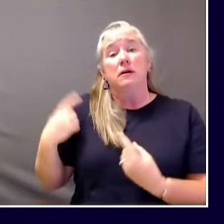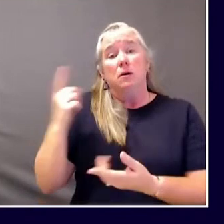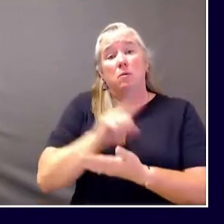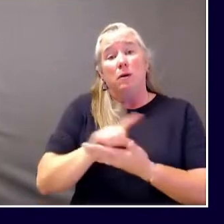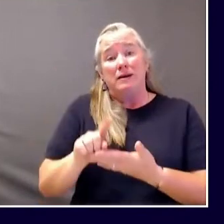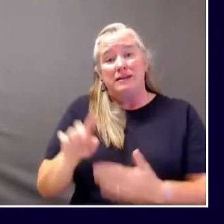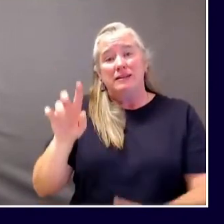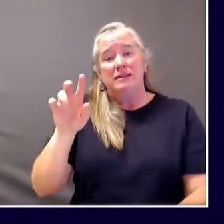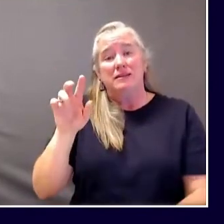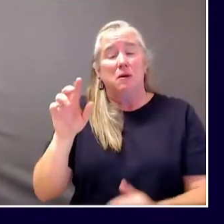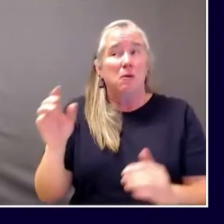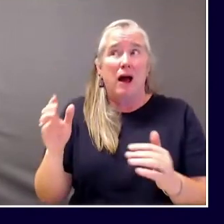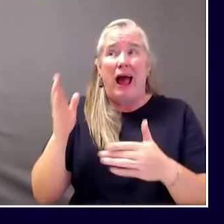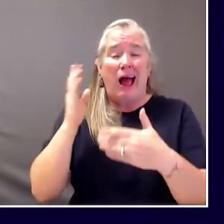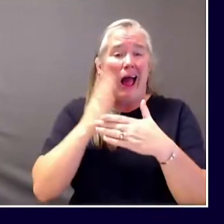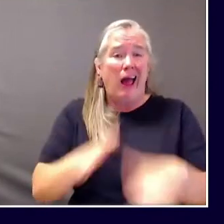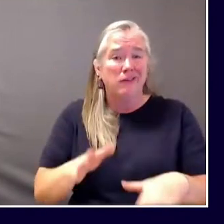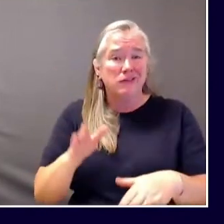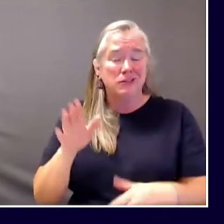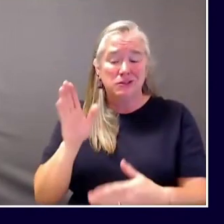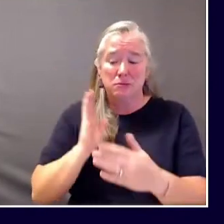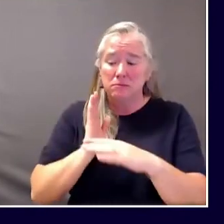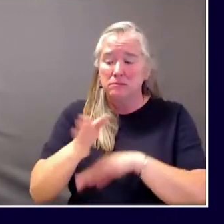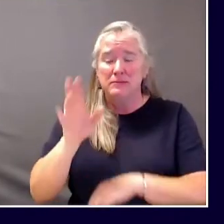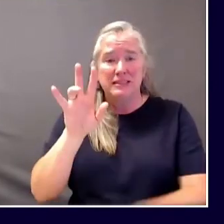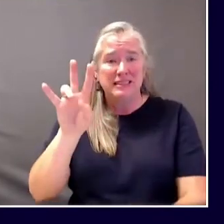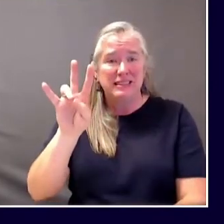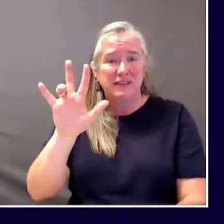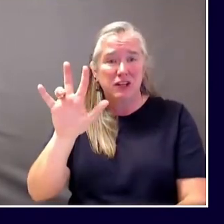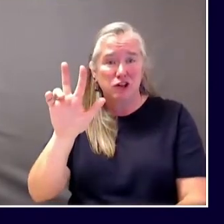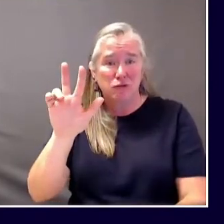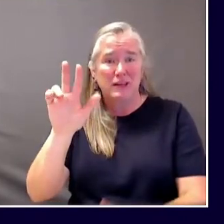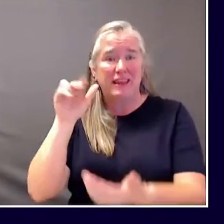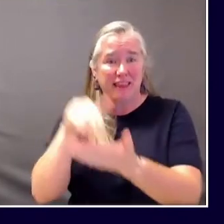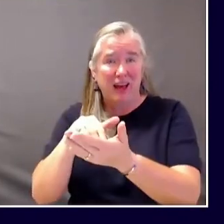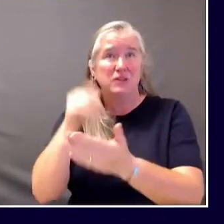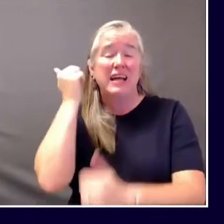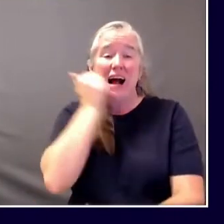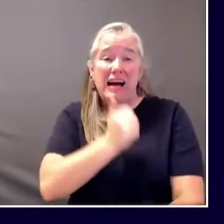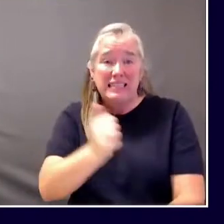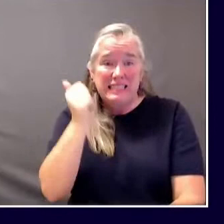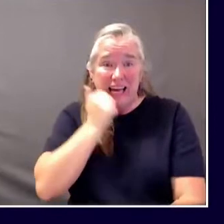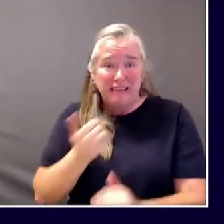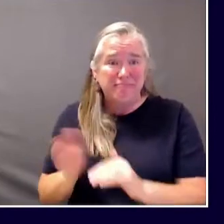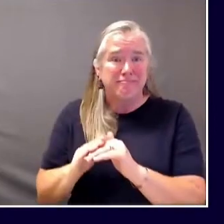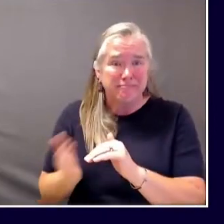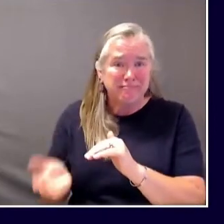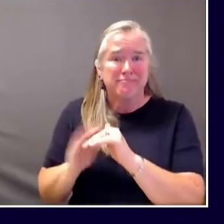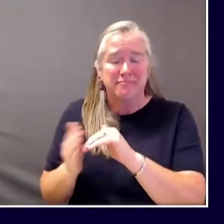three more than seventy three